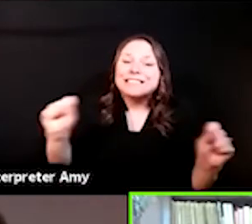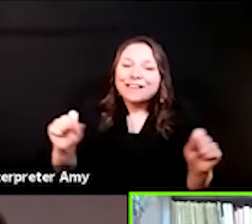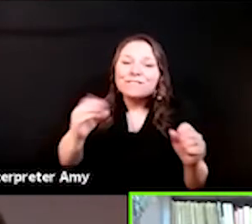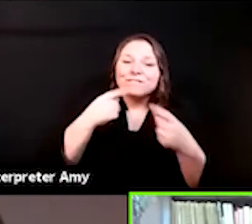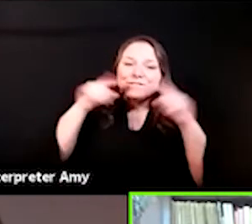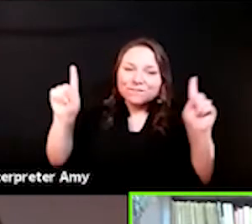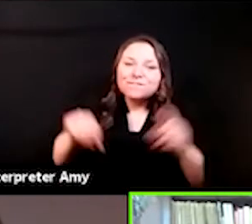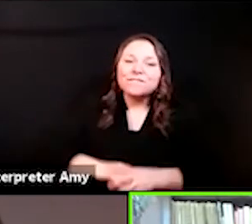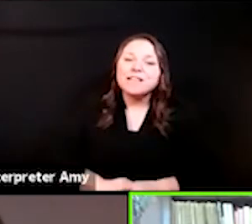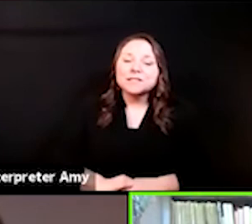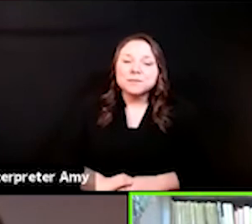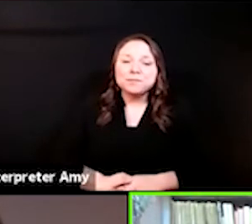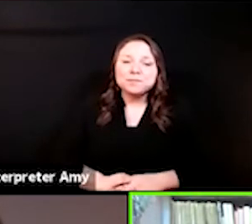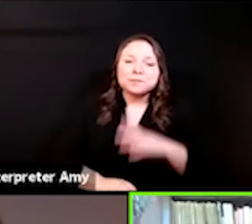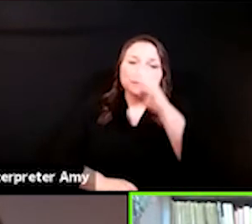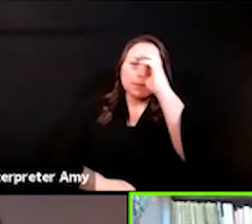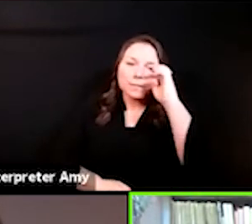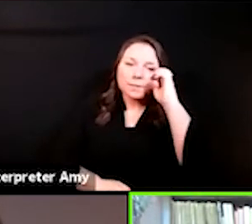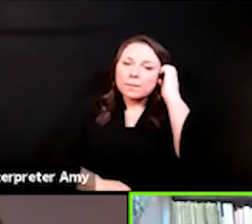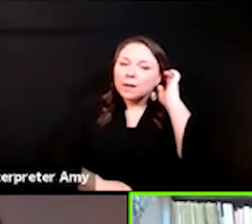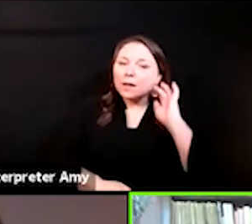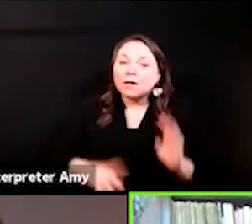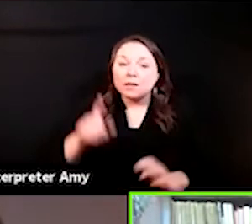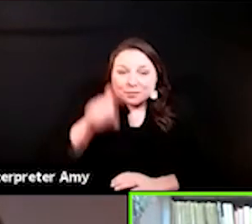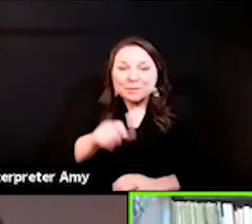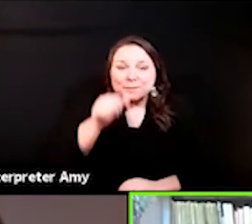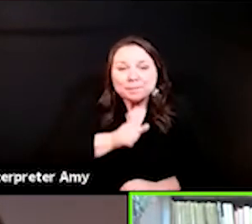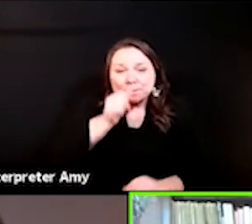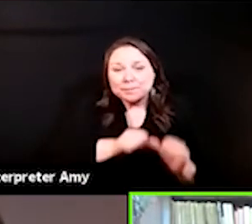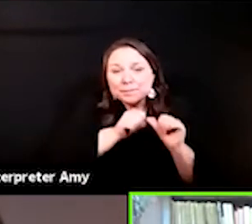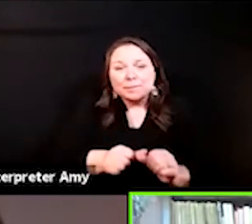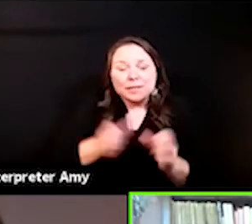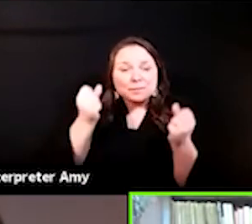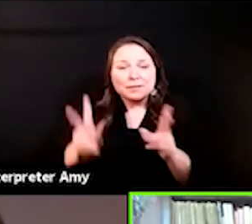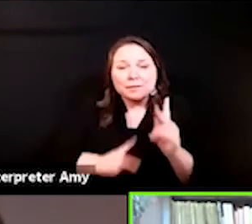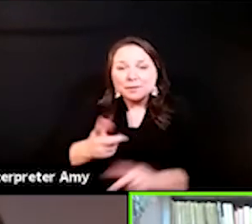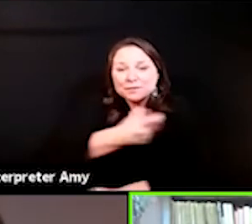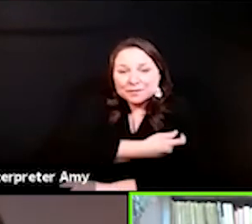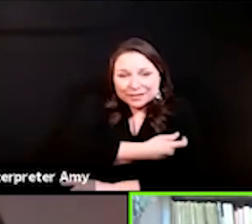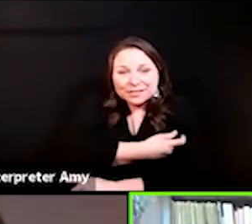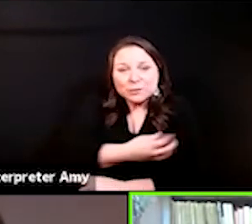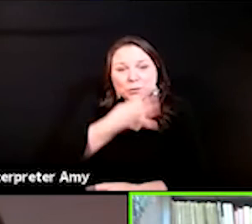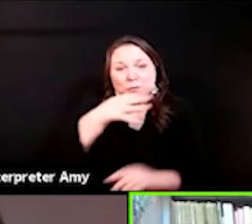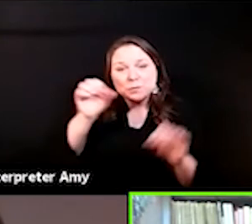REITERATE THAT THE VACCINE IS SAFE AND EFFECTIVE. WE NEED TO BE DILIGENT ABOUT GETTING AS MANY PEOPLE